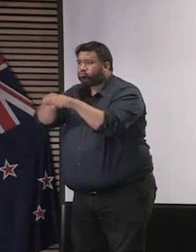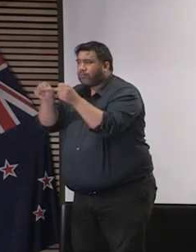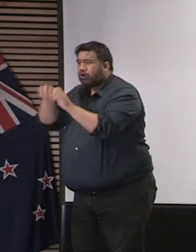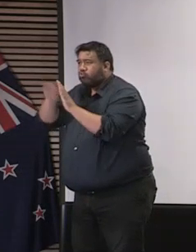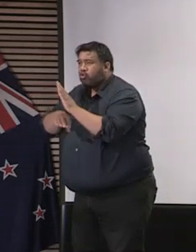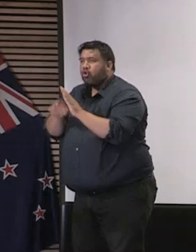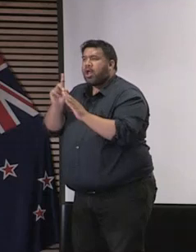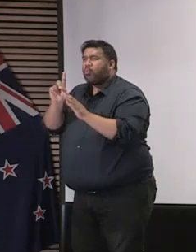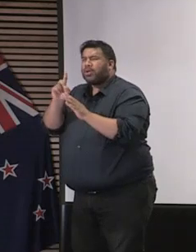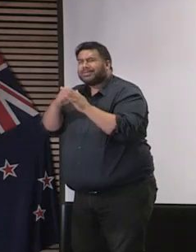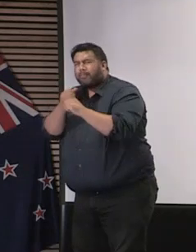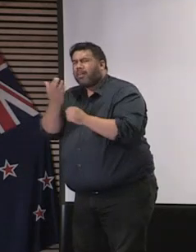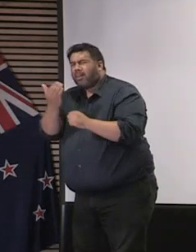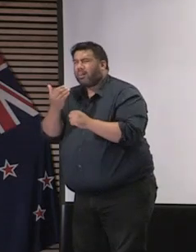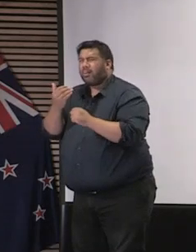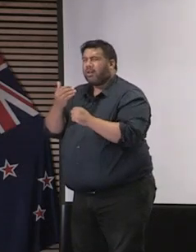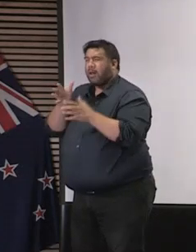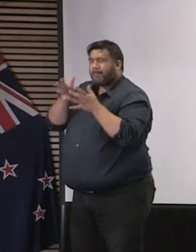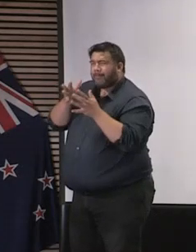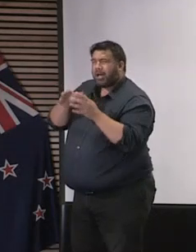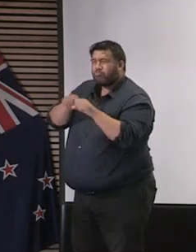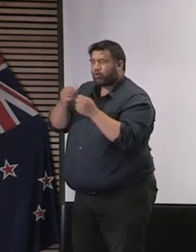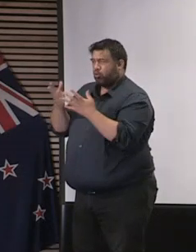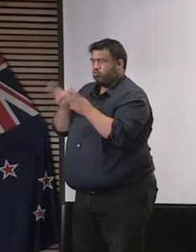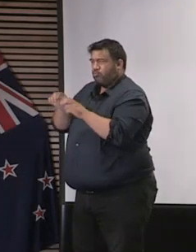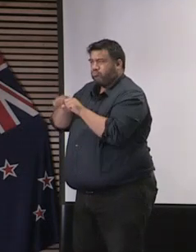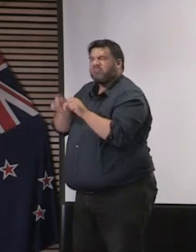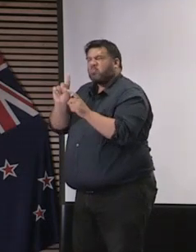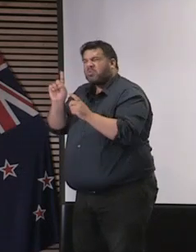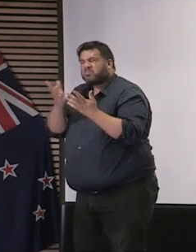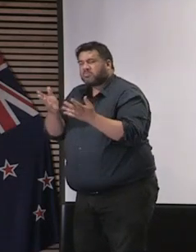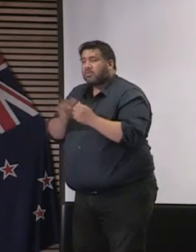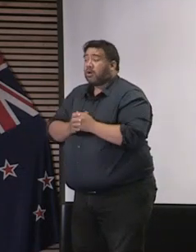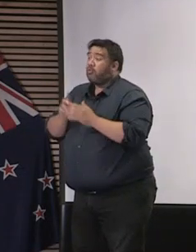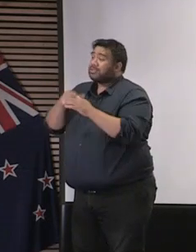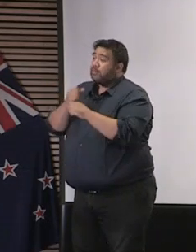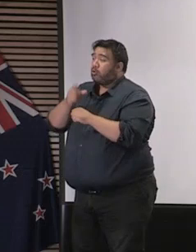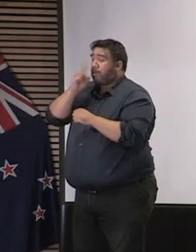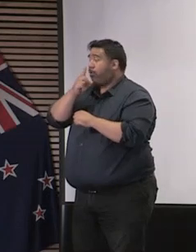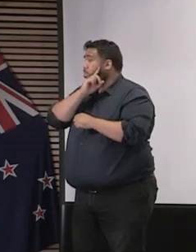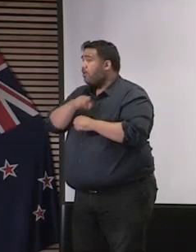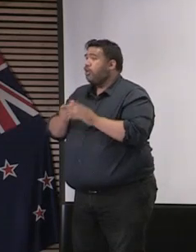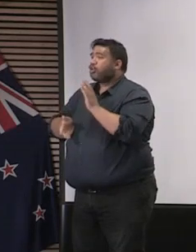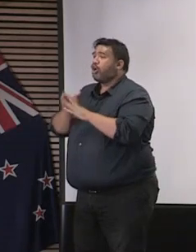Can you explain what the breaches are, what the most common breaches, the most